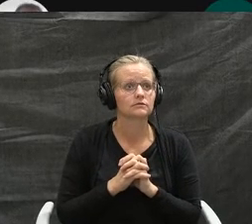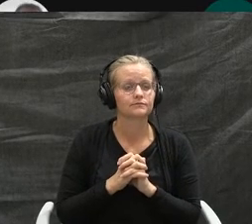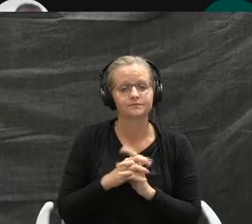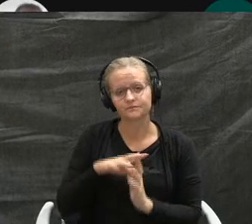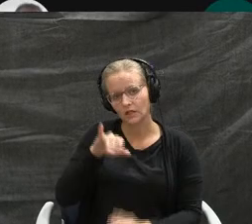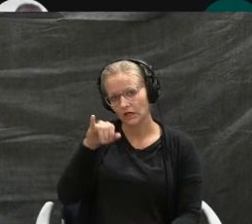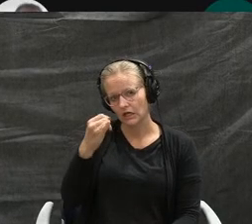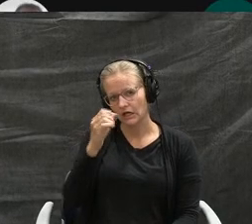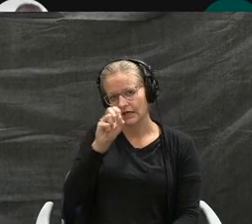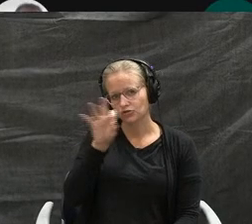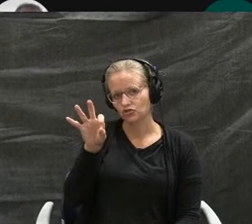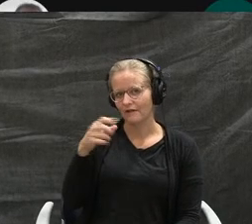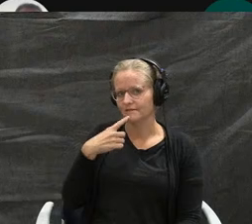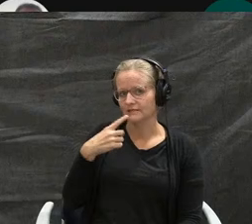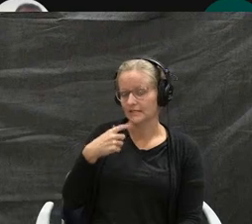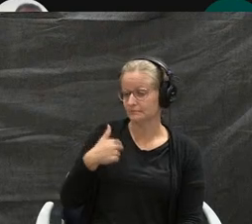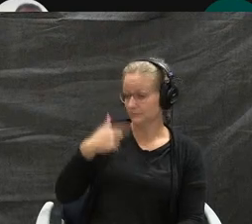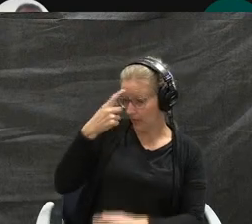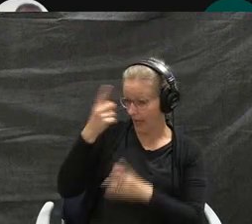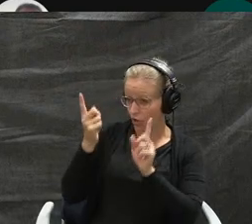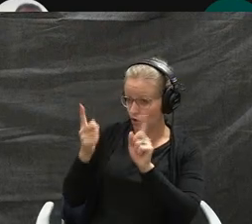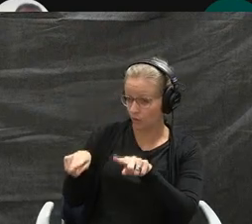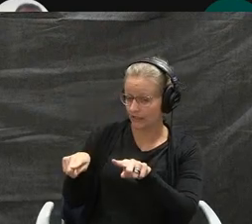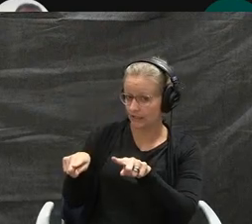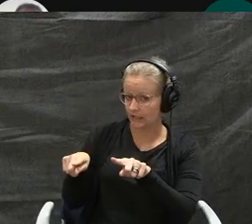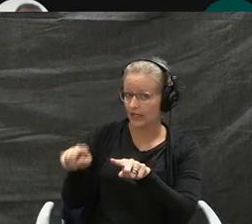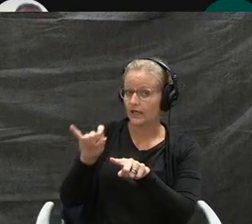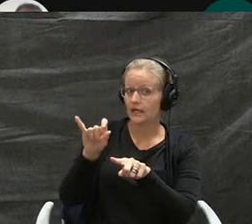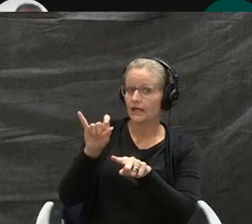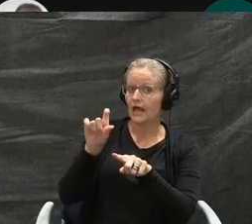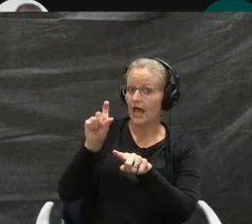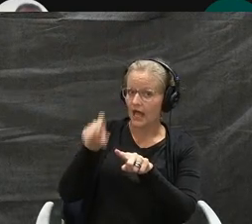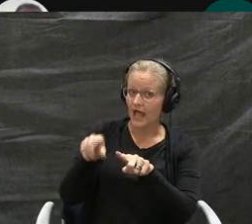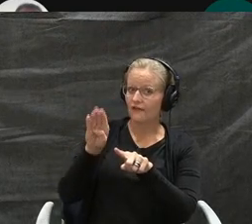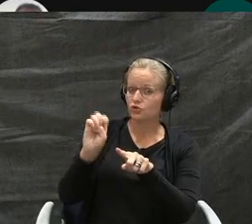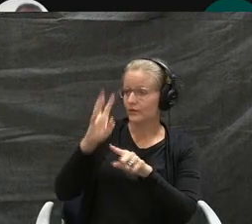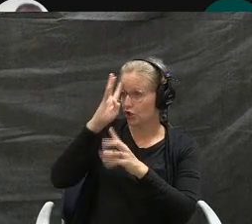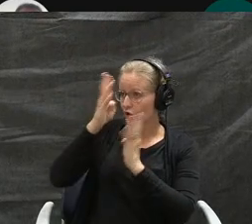going to be creative how we look at the day as well is what might